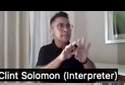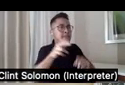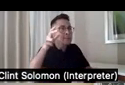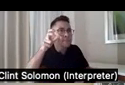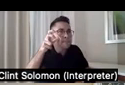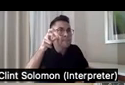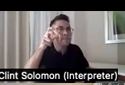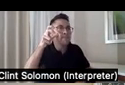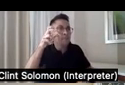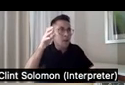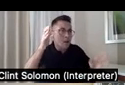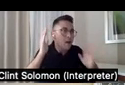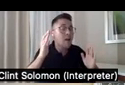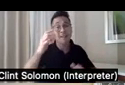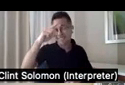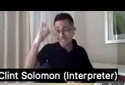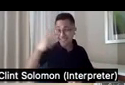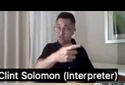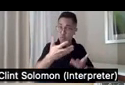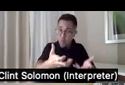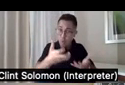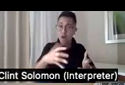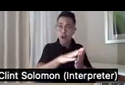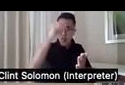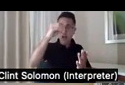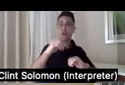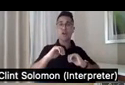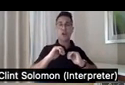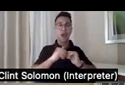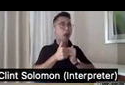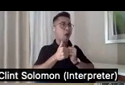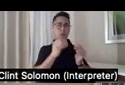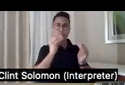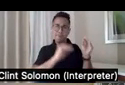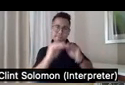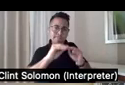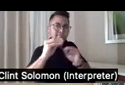because you want to learn how to put together something that you're assembling for example